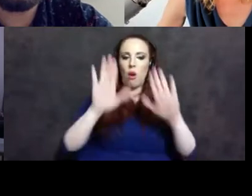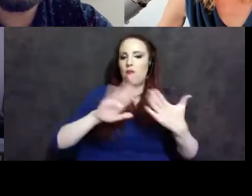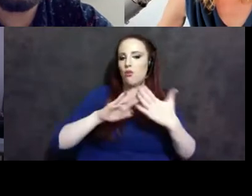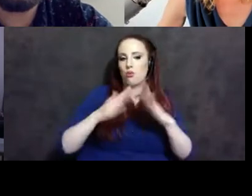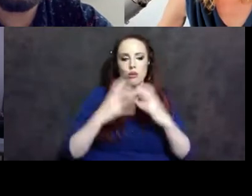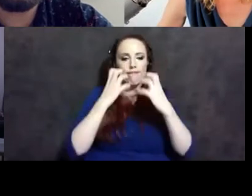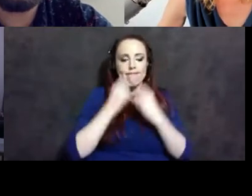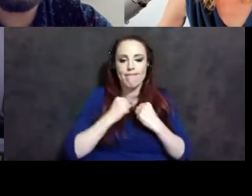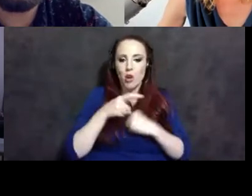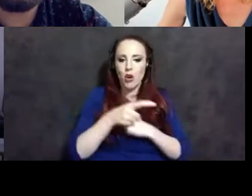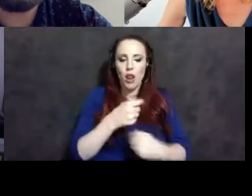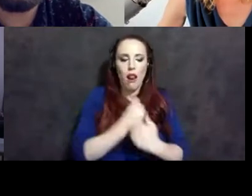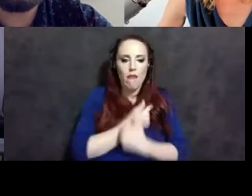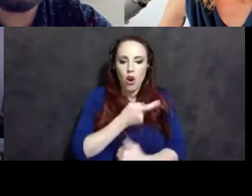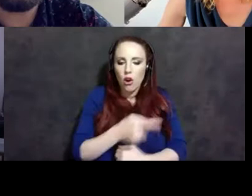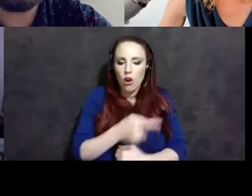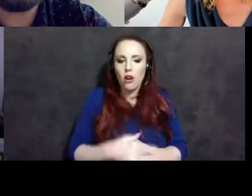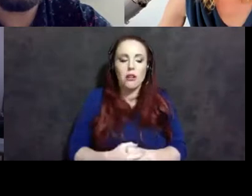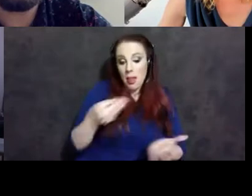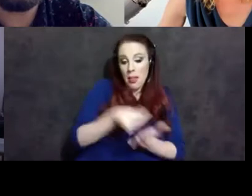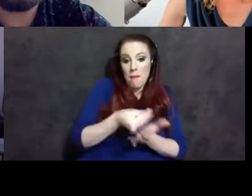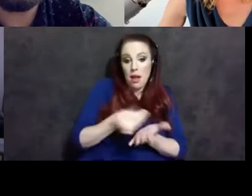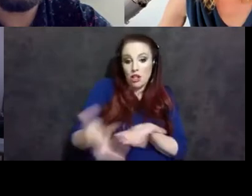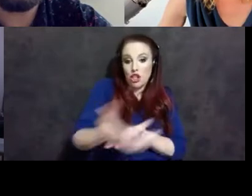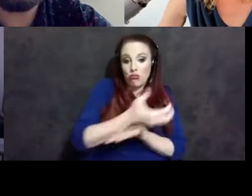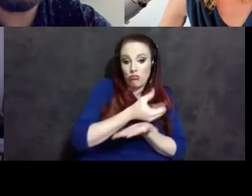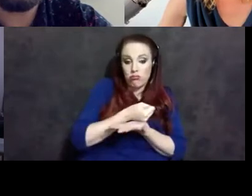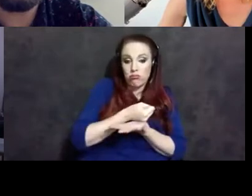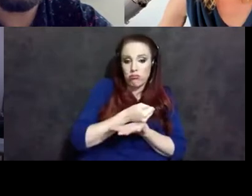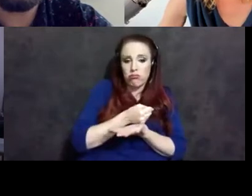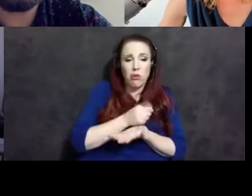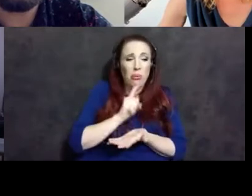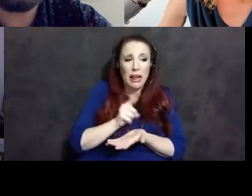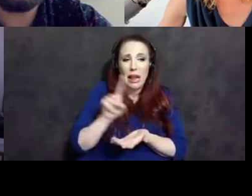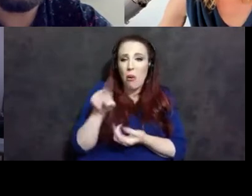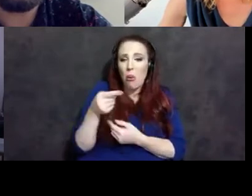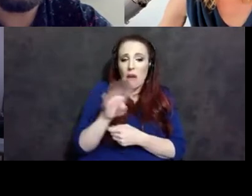And the money she raised, even though it's just $45,000. And I was thinking about that.